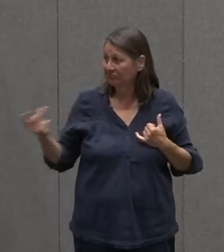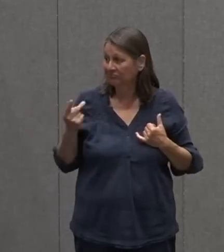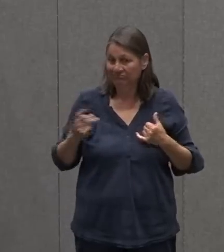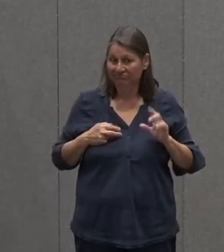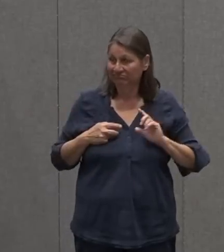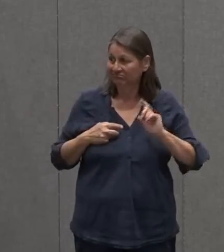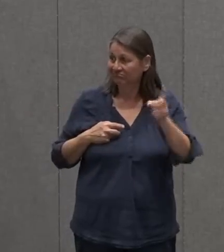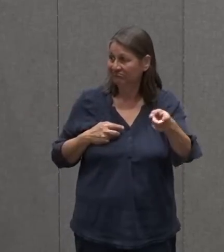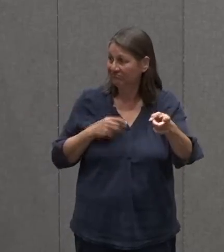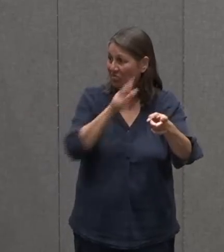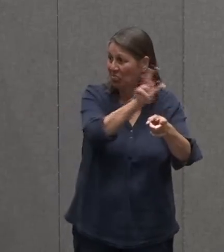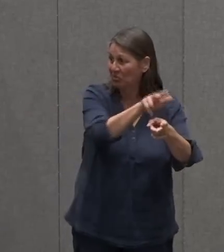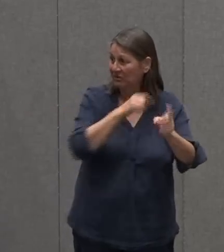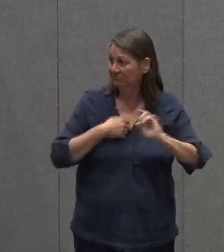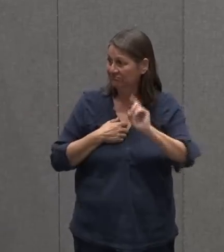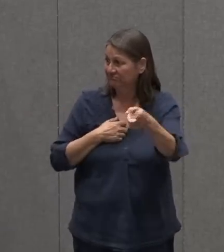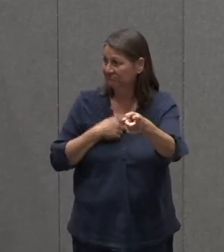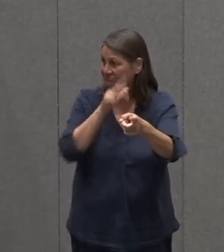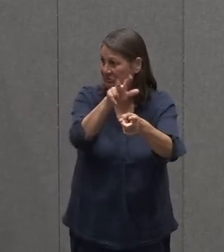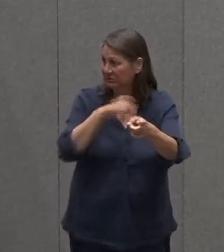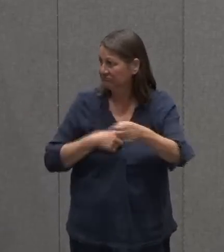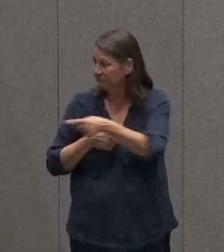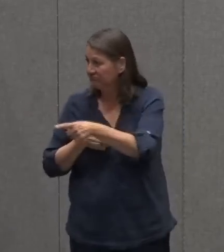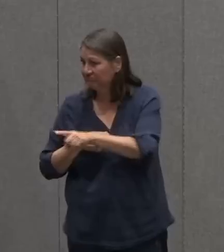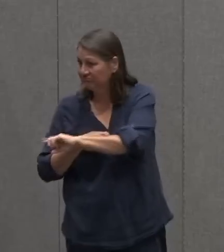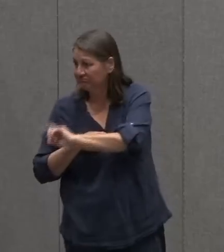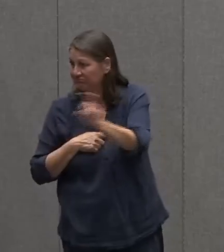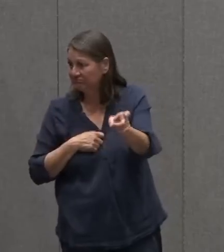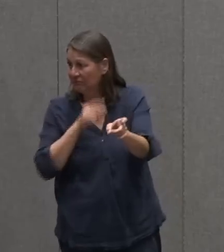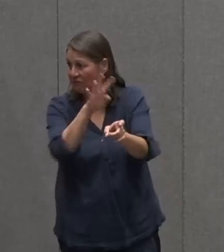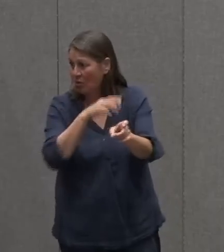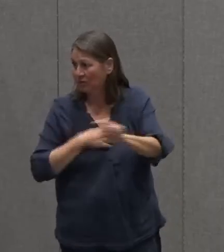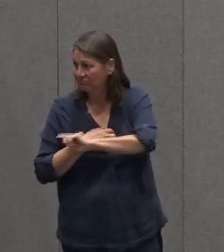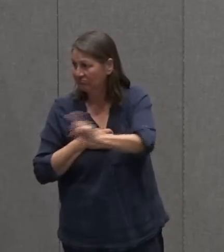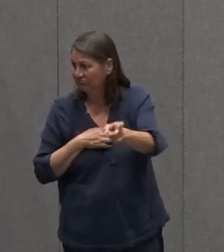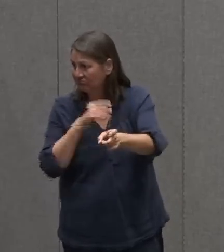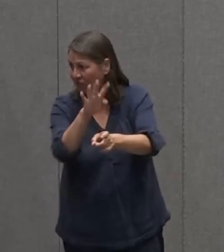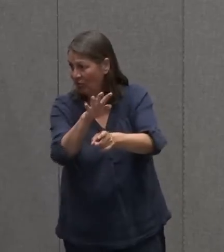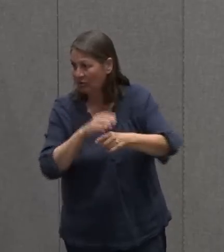How many total stickers were exchanged. Explain how you figured it out.